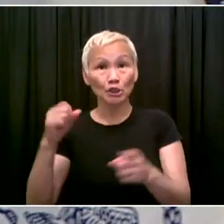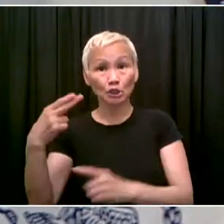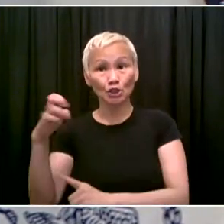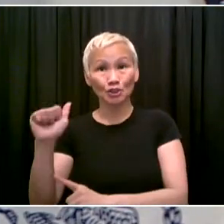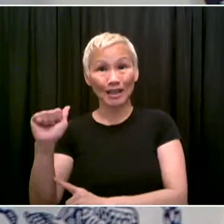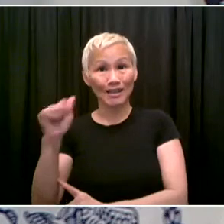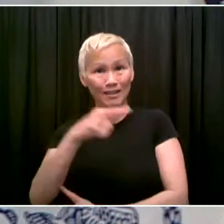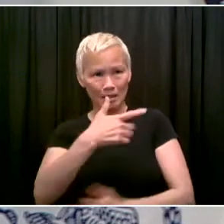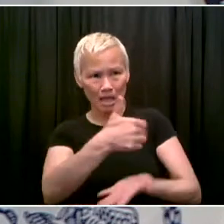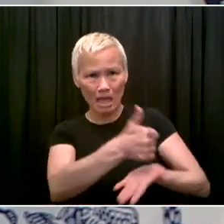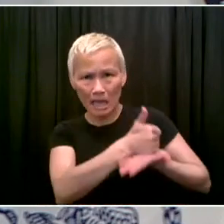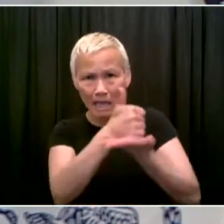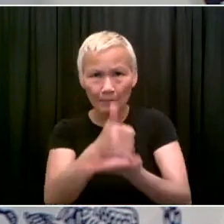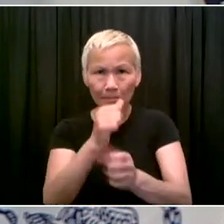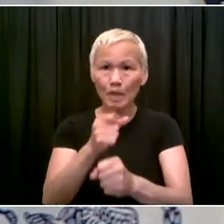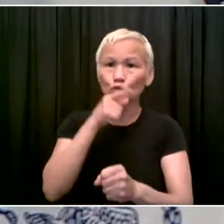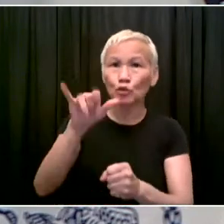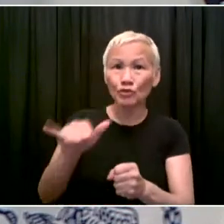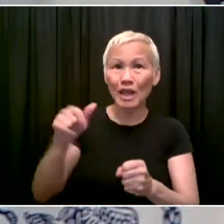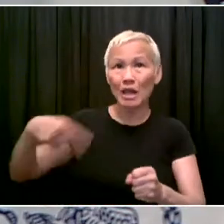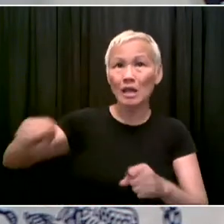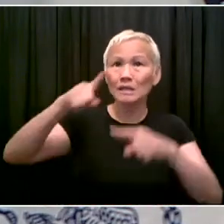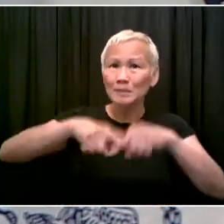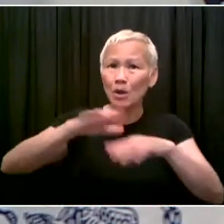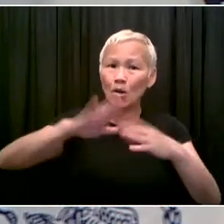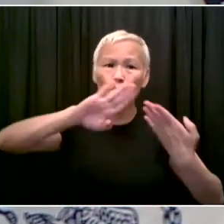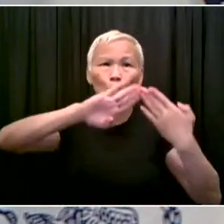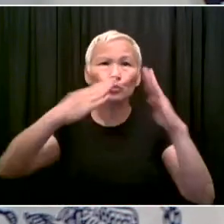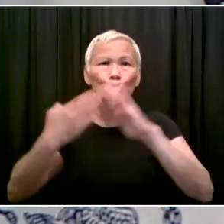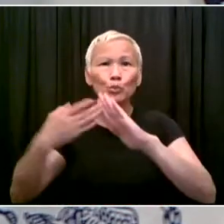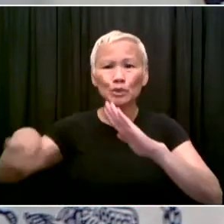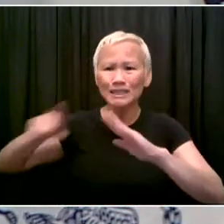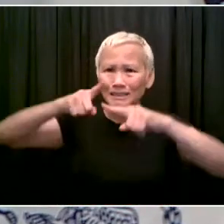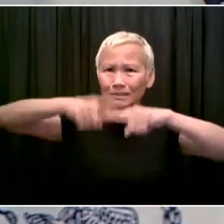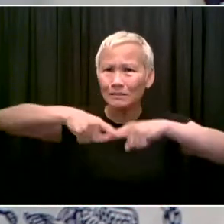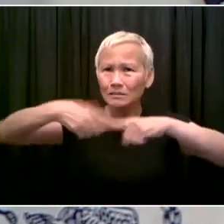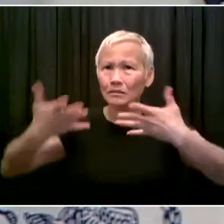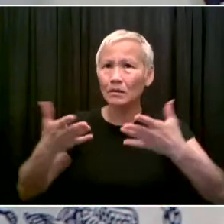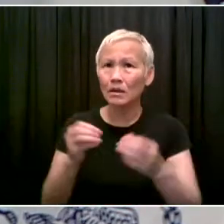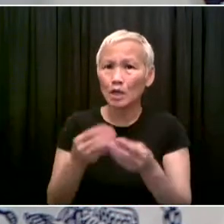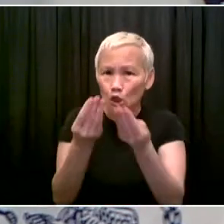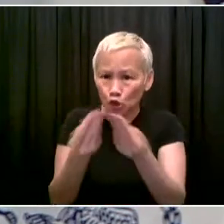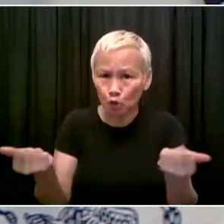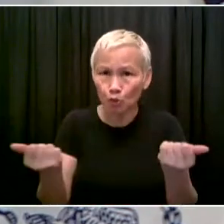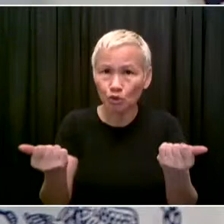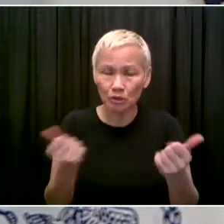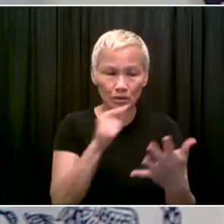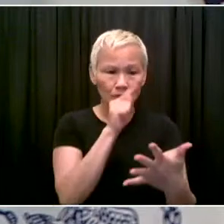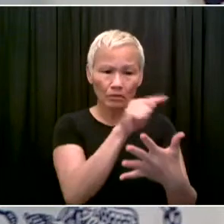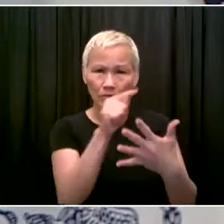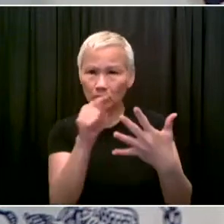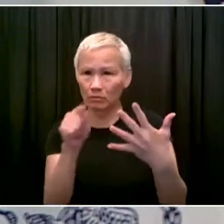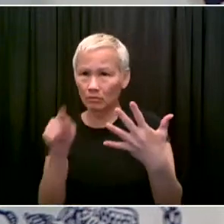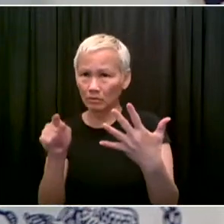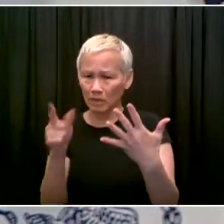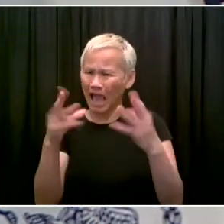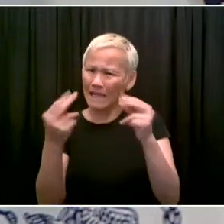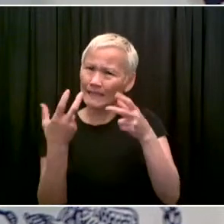HAVE A LOT MORE TO DO BUT WE SEE SOE MREAL PROGRESS.